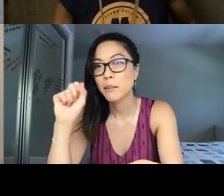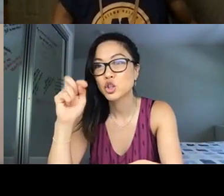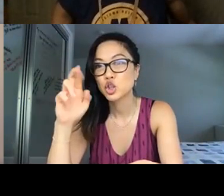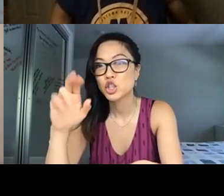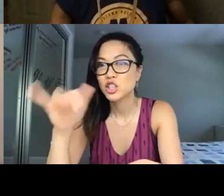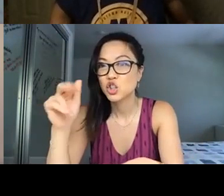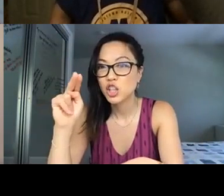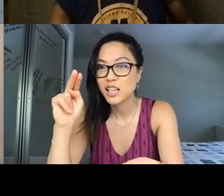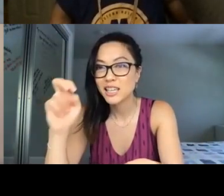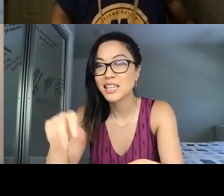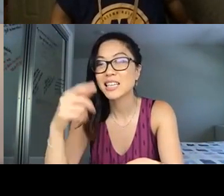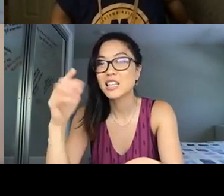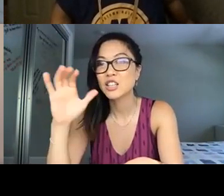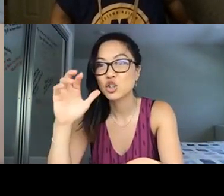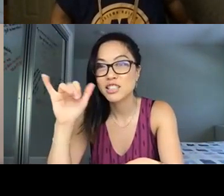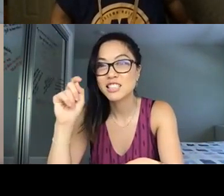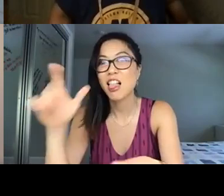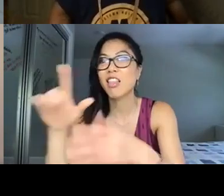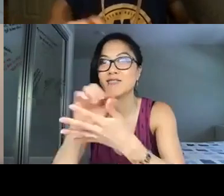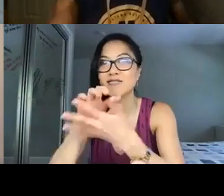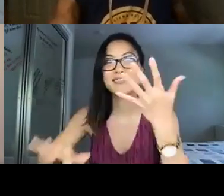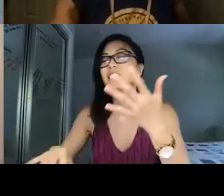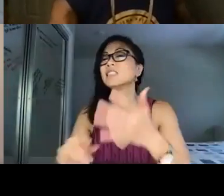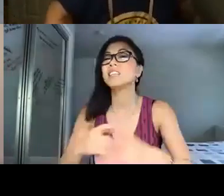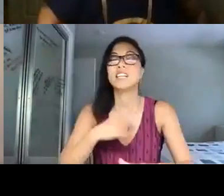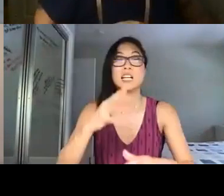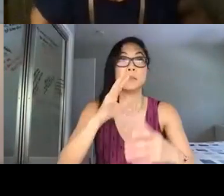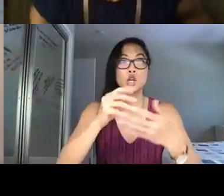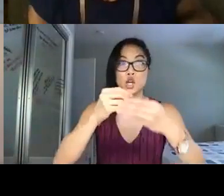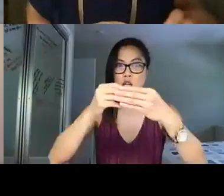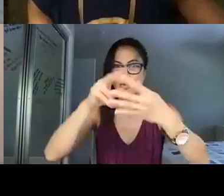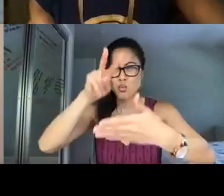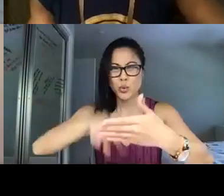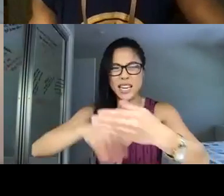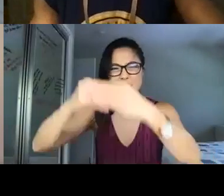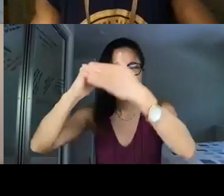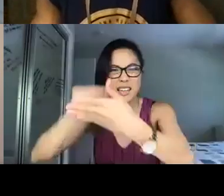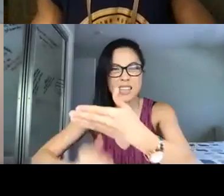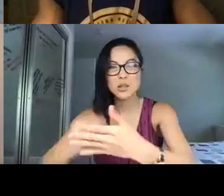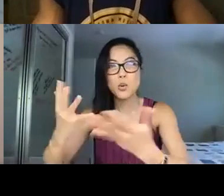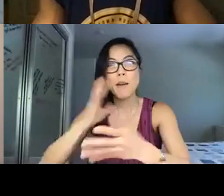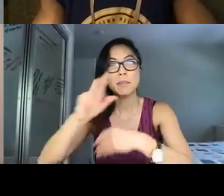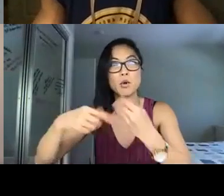I'm going to read a list of things that people have said and then we can kind of pick and choose what we want to respond to.